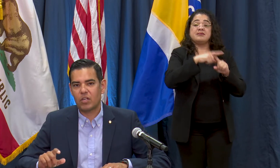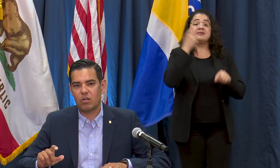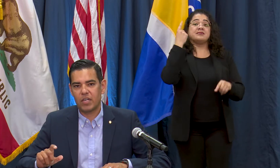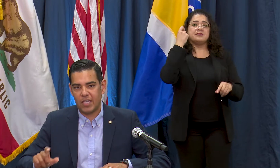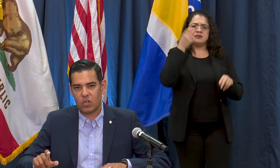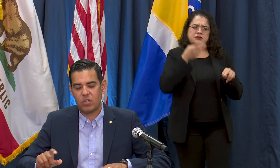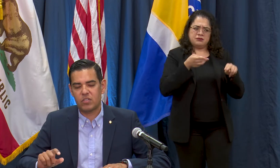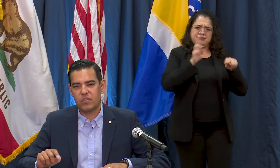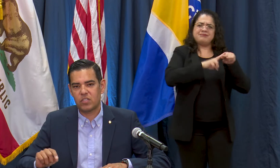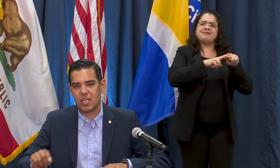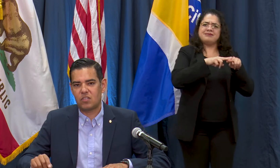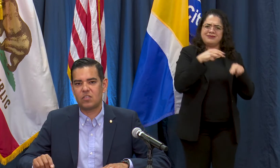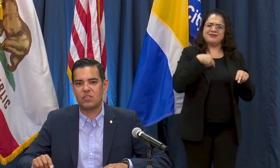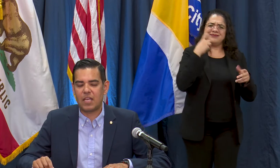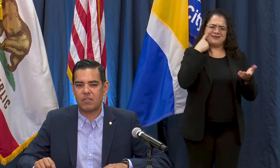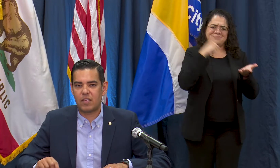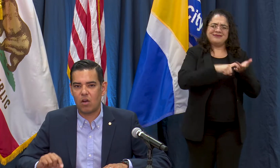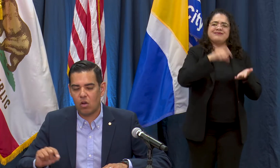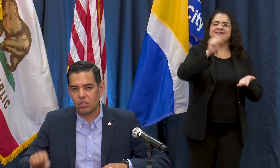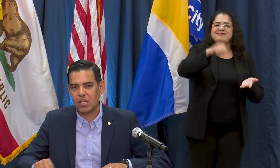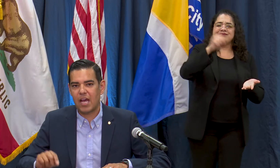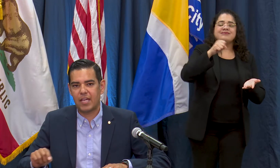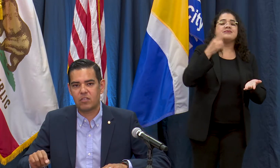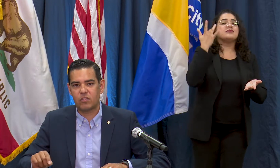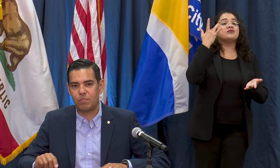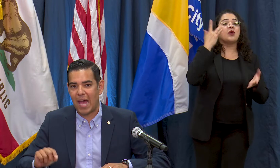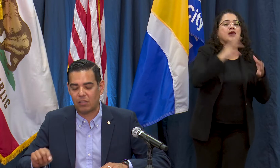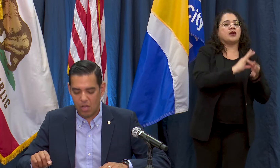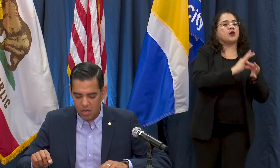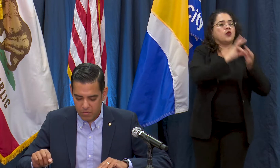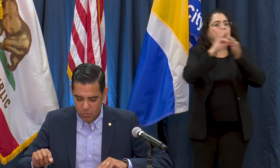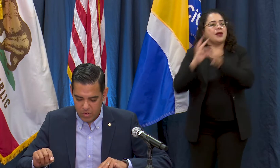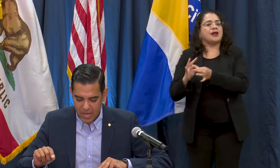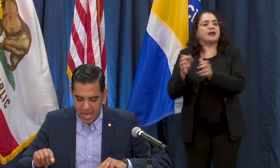current increase in these cases and they all tie to this backlog that we have had